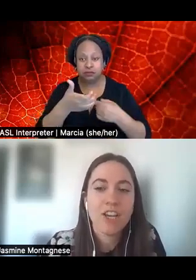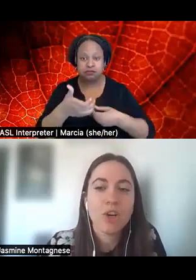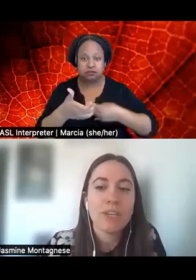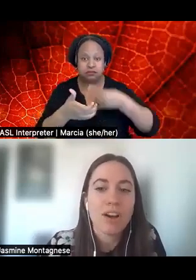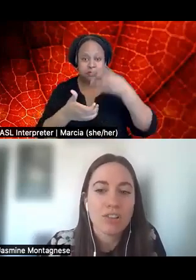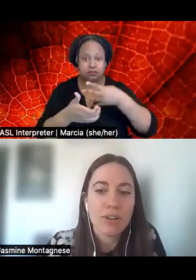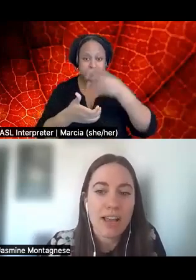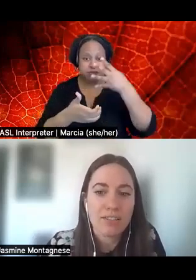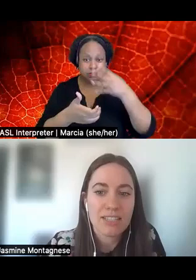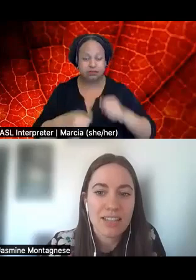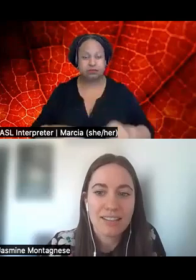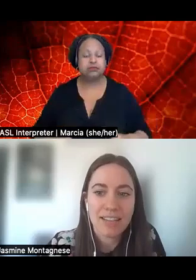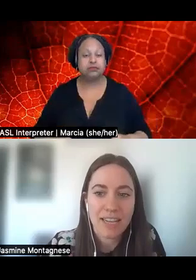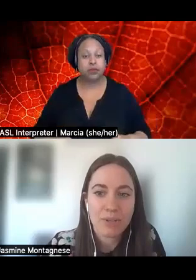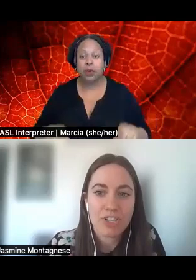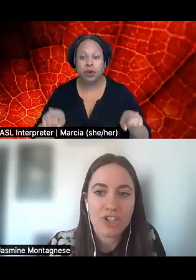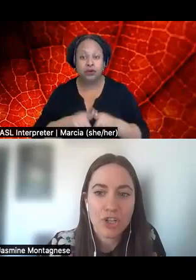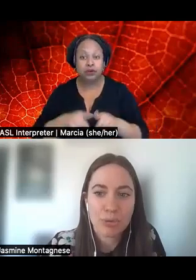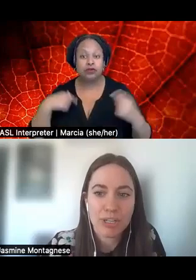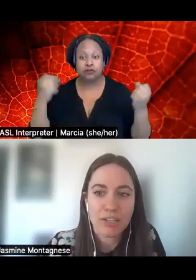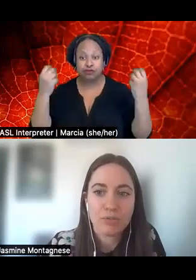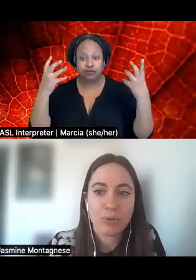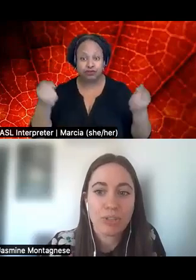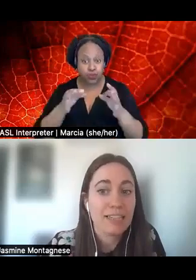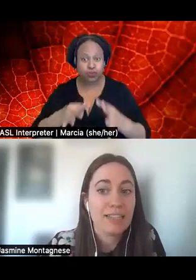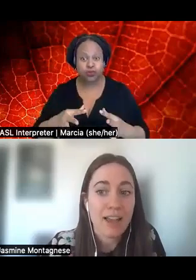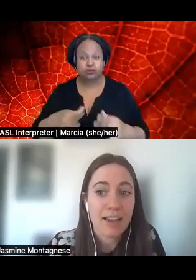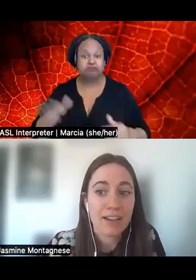We also have sign language interpreting for the entire